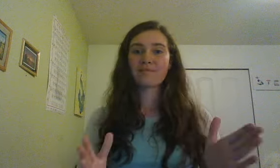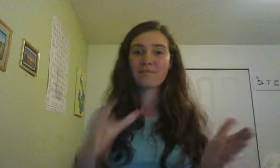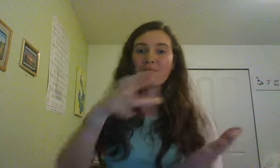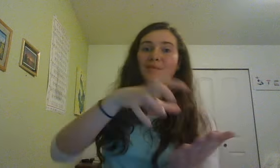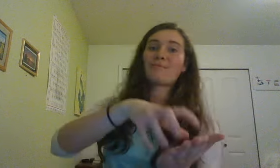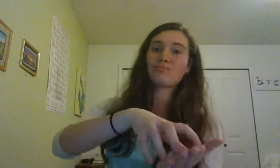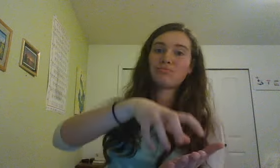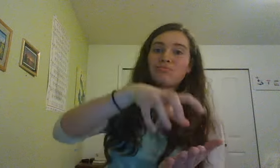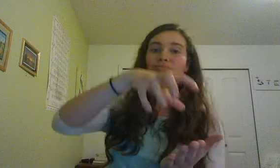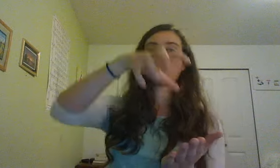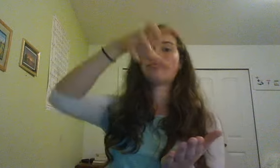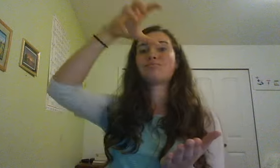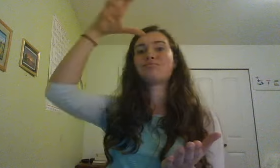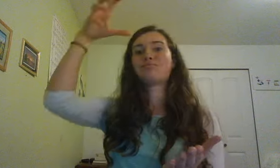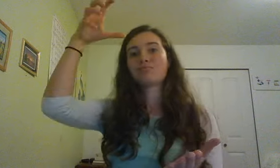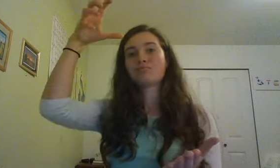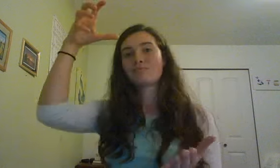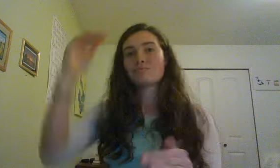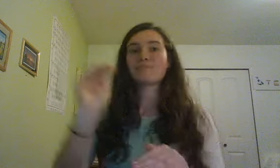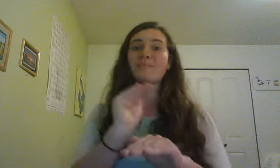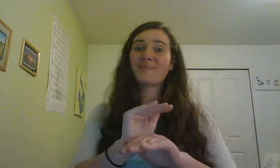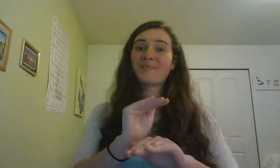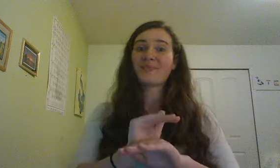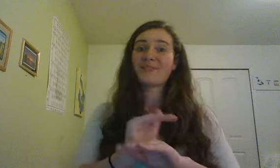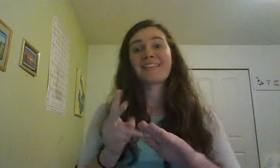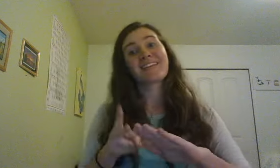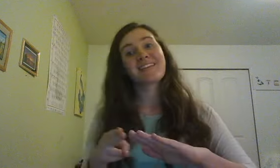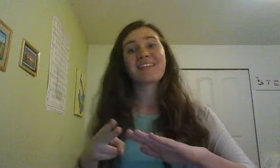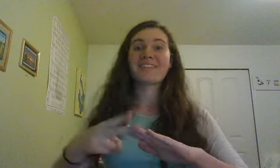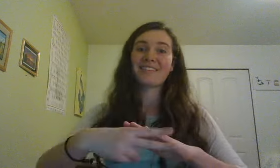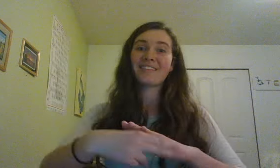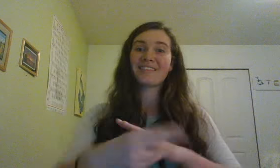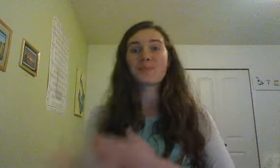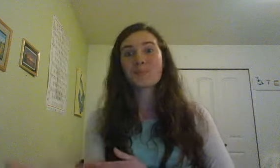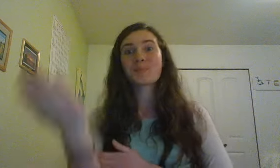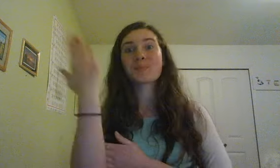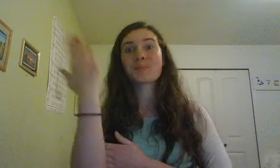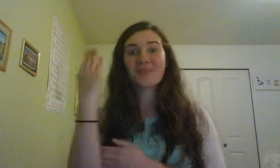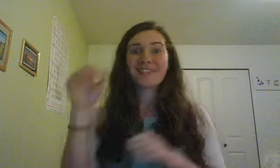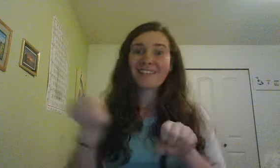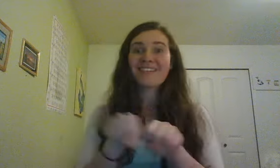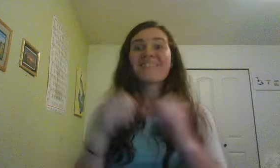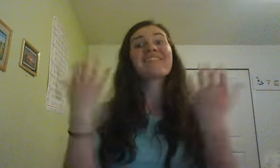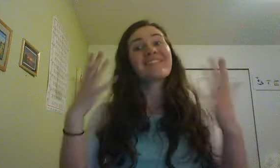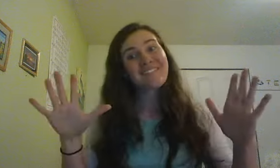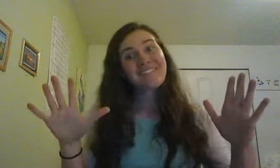the shoemaker became very wealthy. At night, he would cut out the leather And in the morning, the shoes were finished.